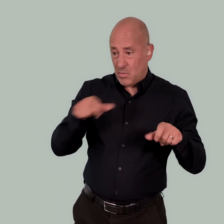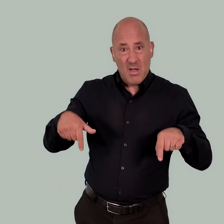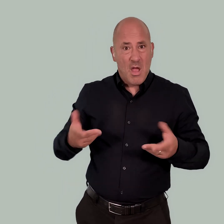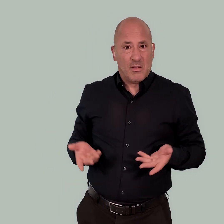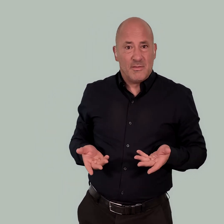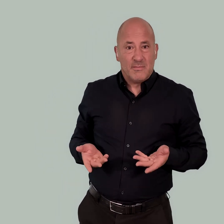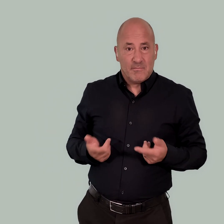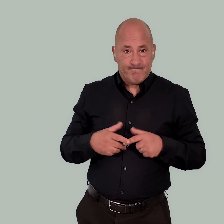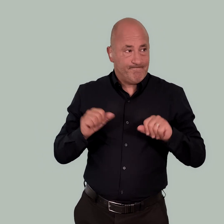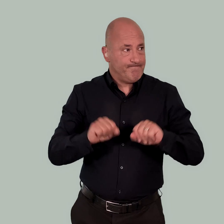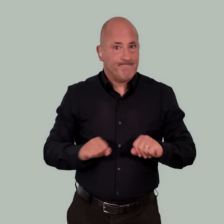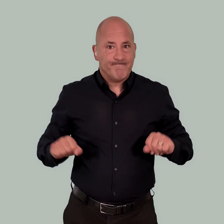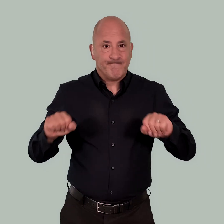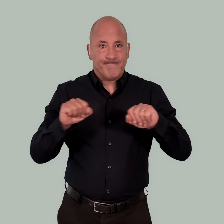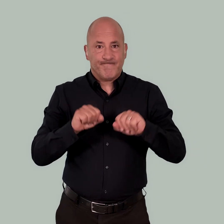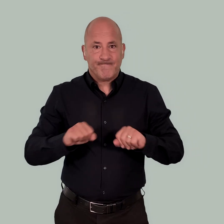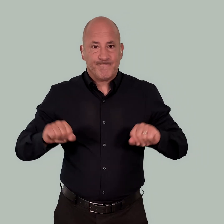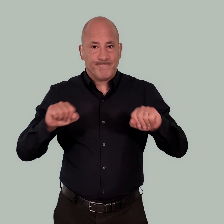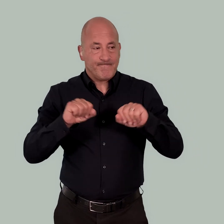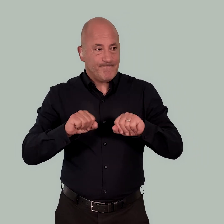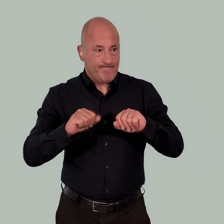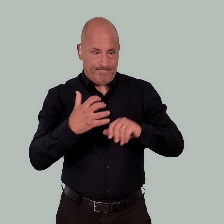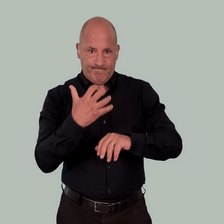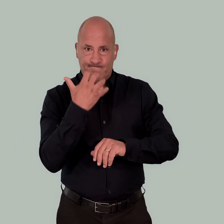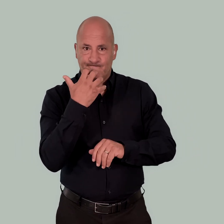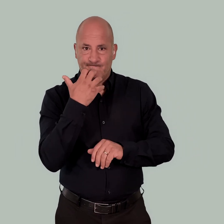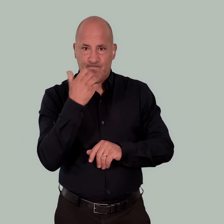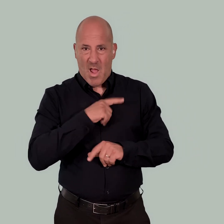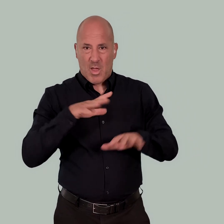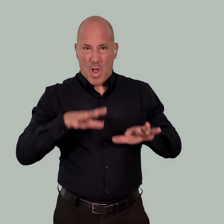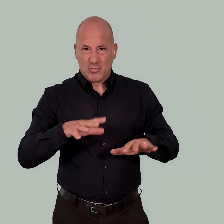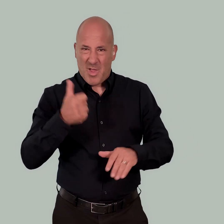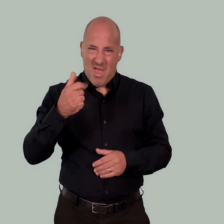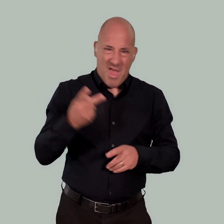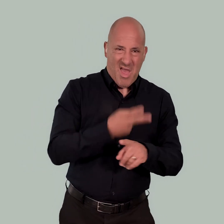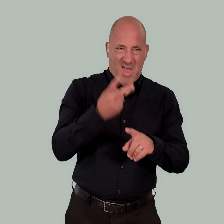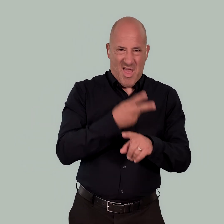They are still here. Still waiting. Still paying the price for a country that has chosen,